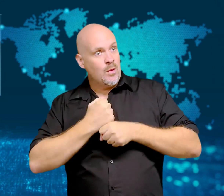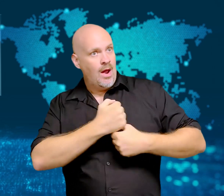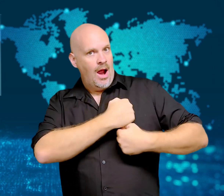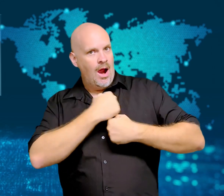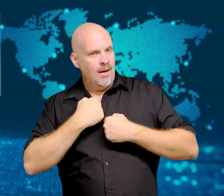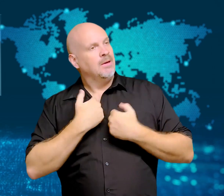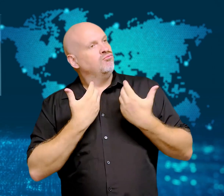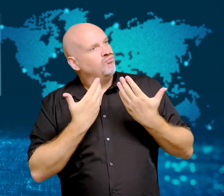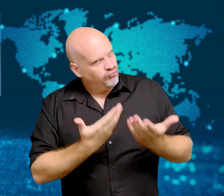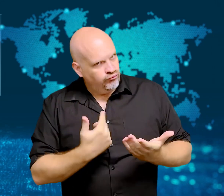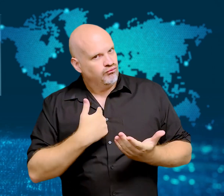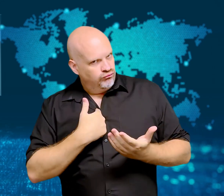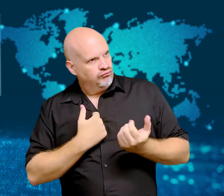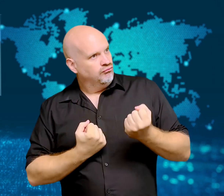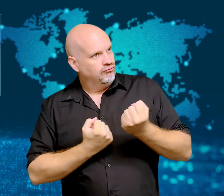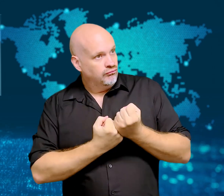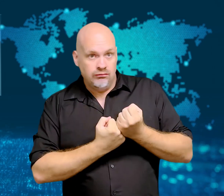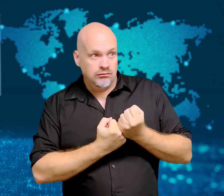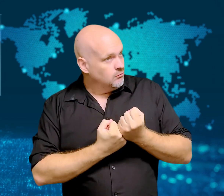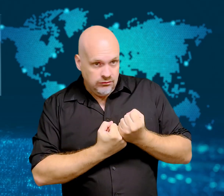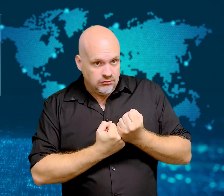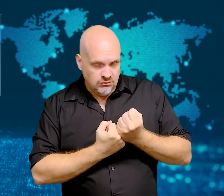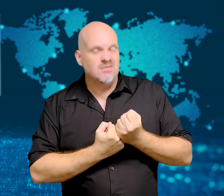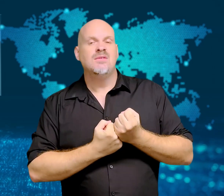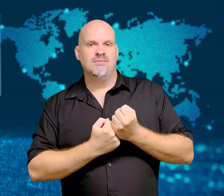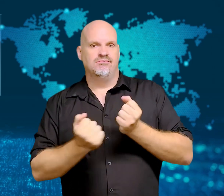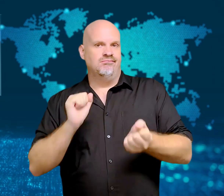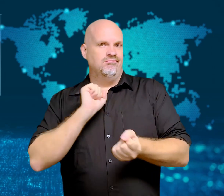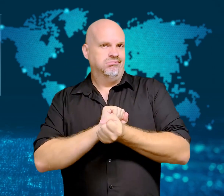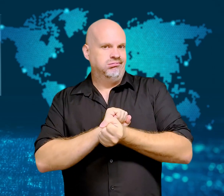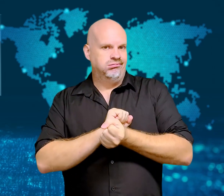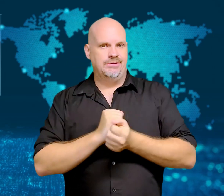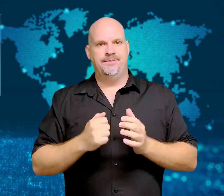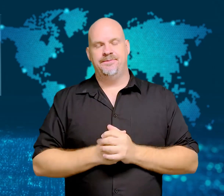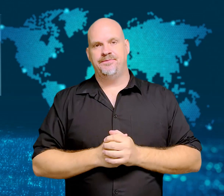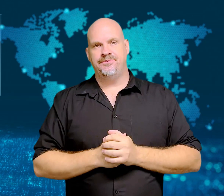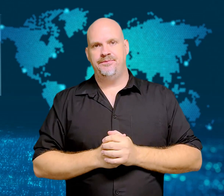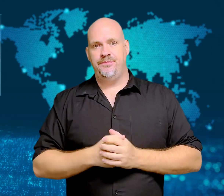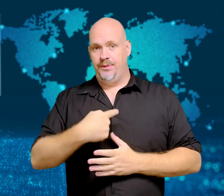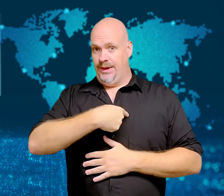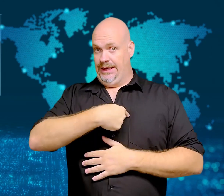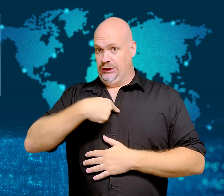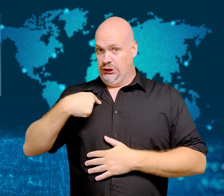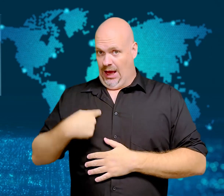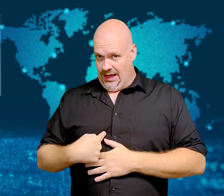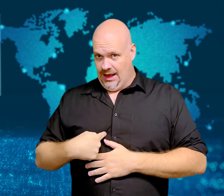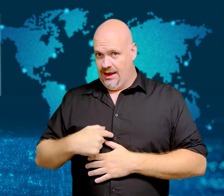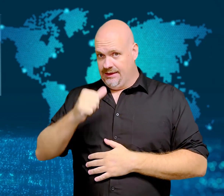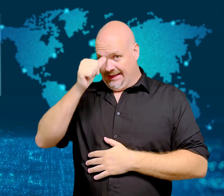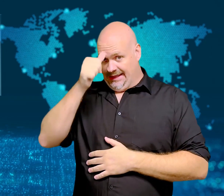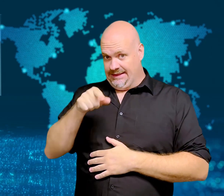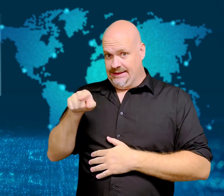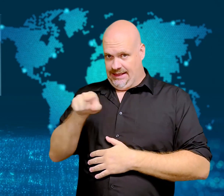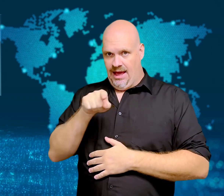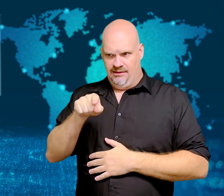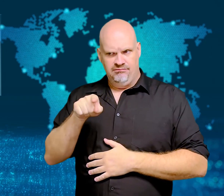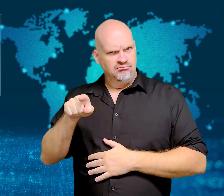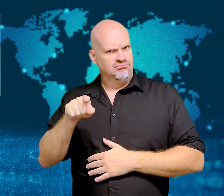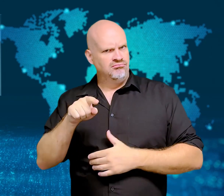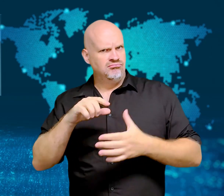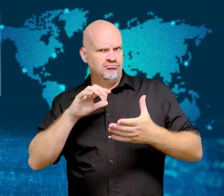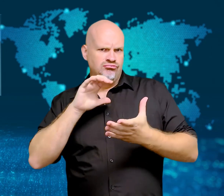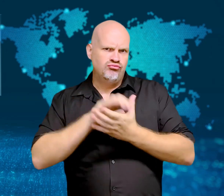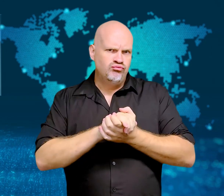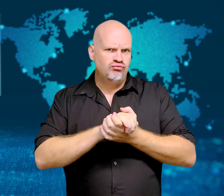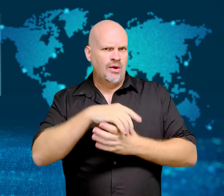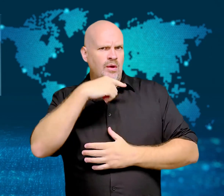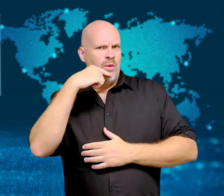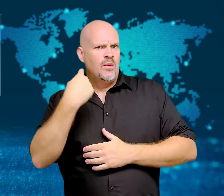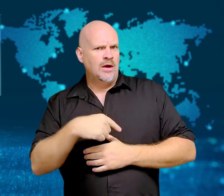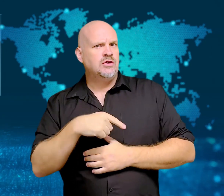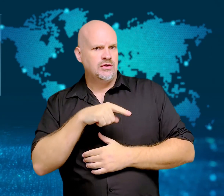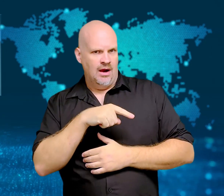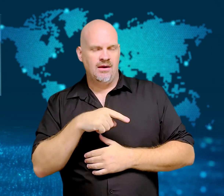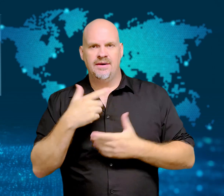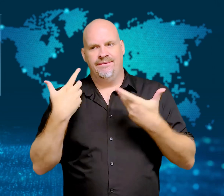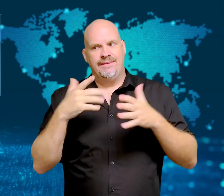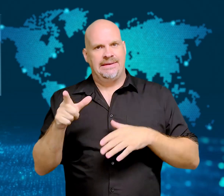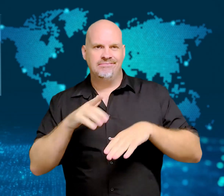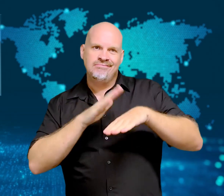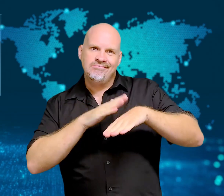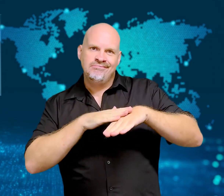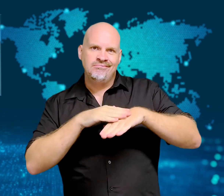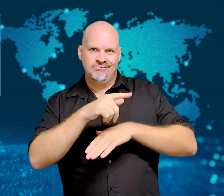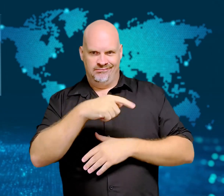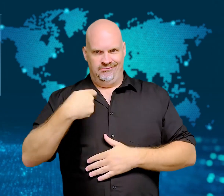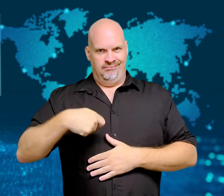They may face fines and 10 years in prison for refusing to serve the country.